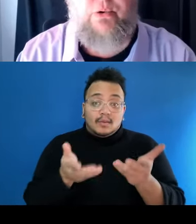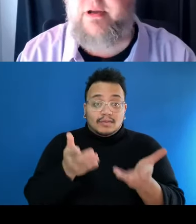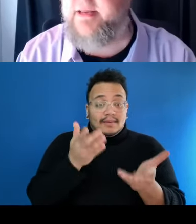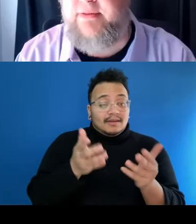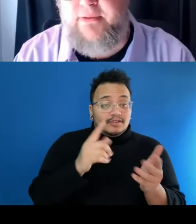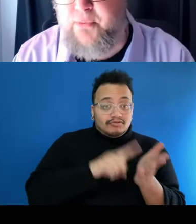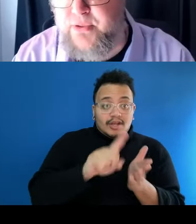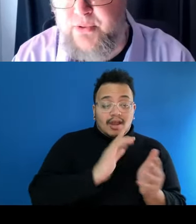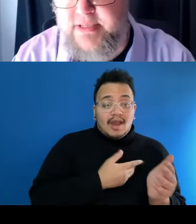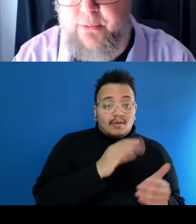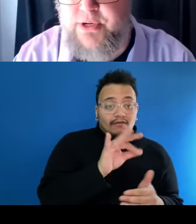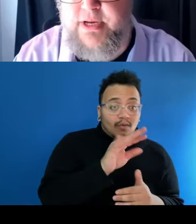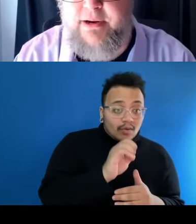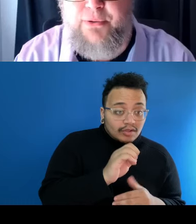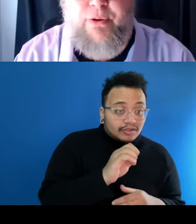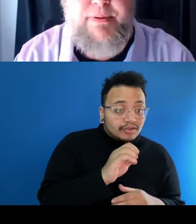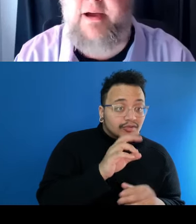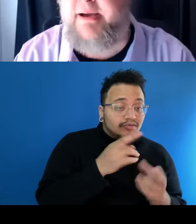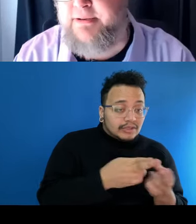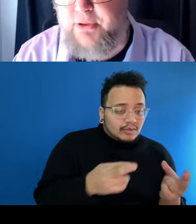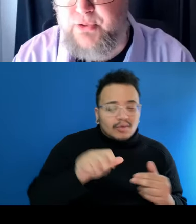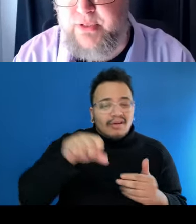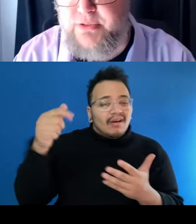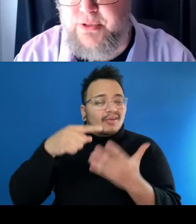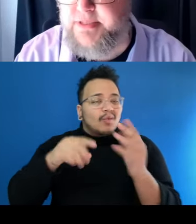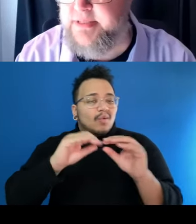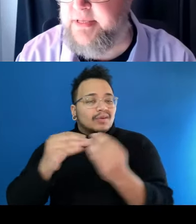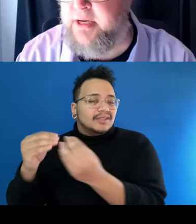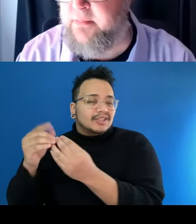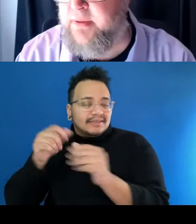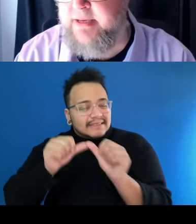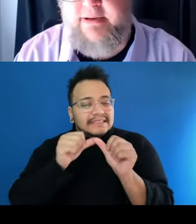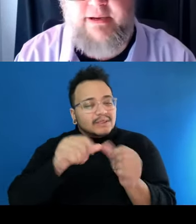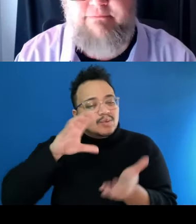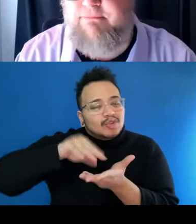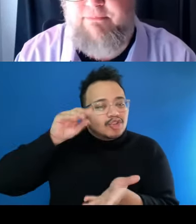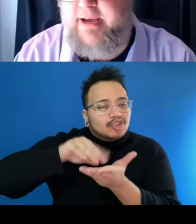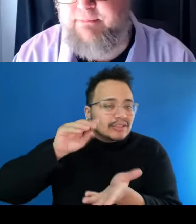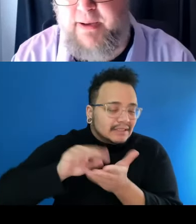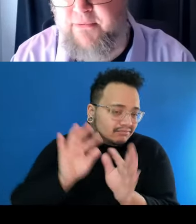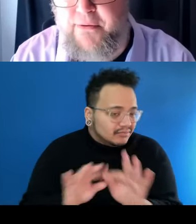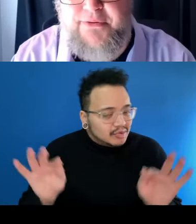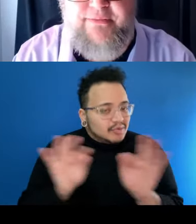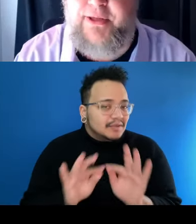or any of the other resources that we shared or beyond those resources. I'm a firm believer